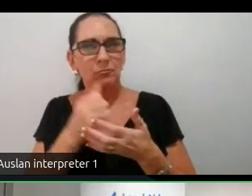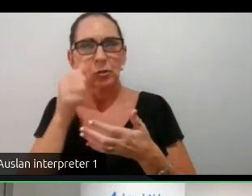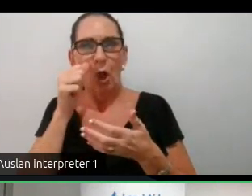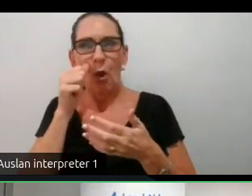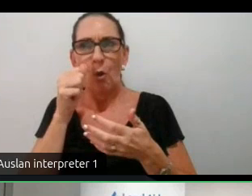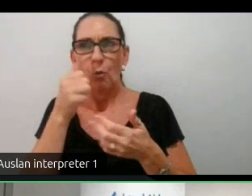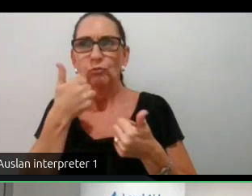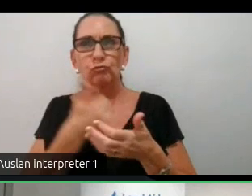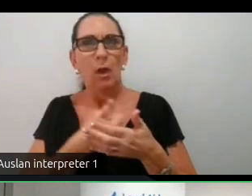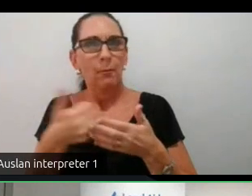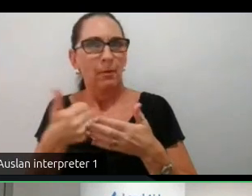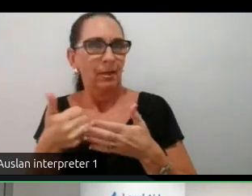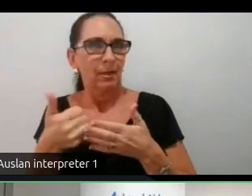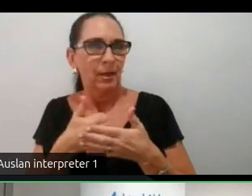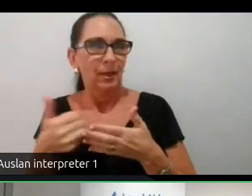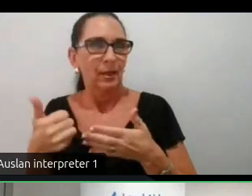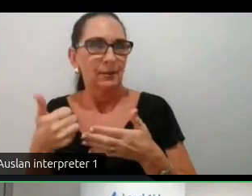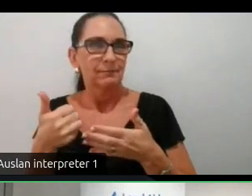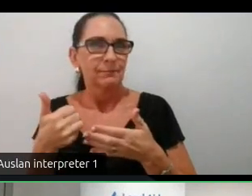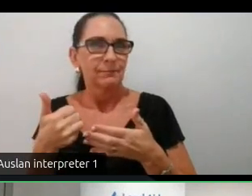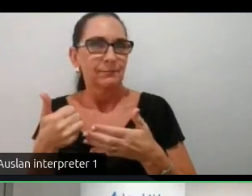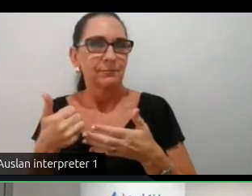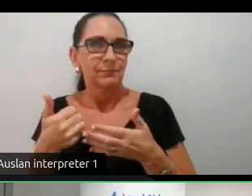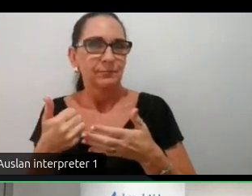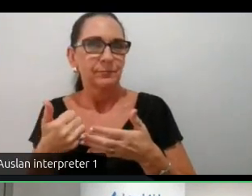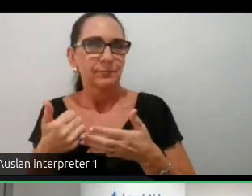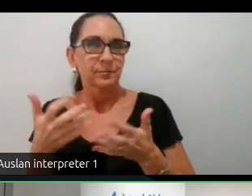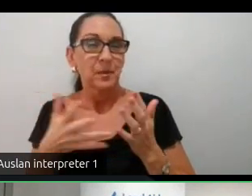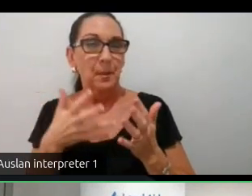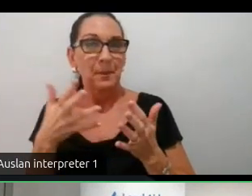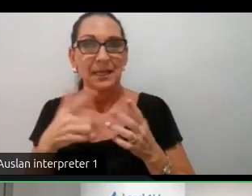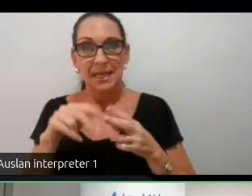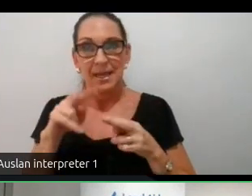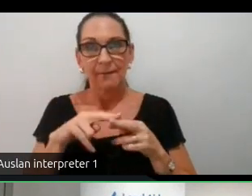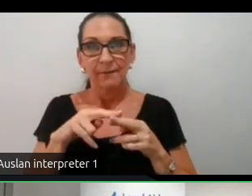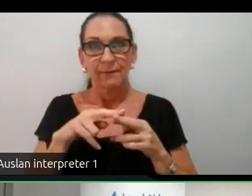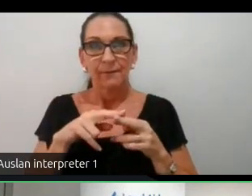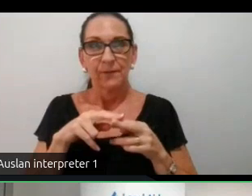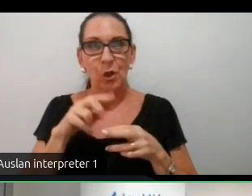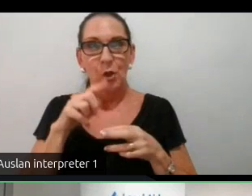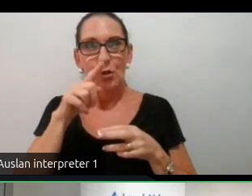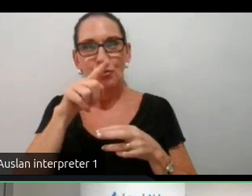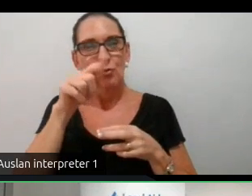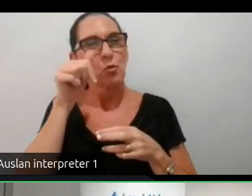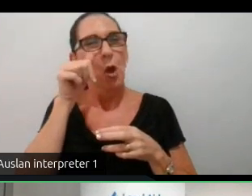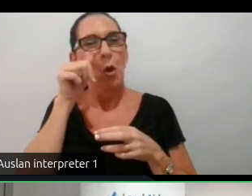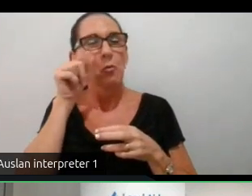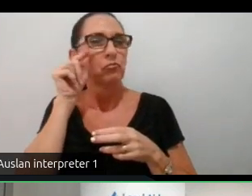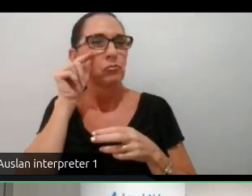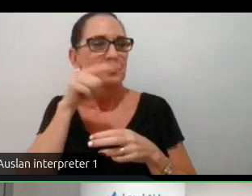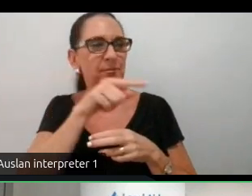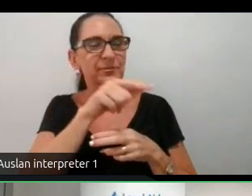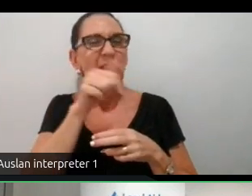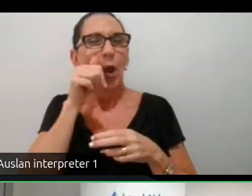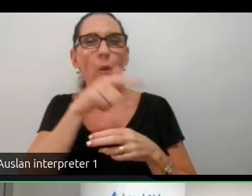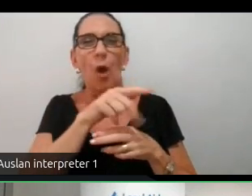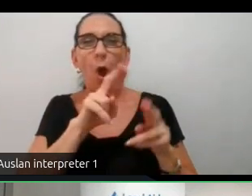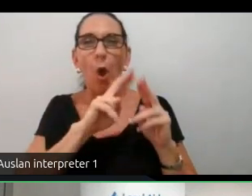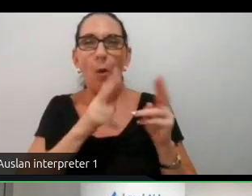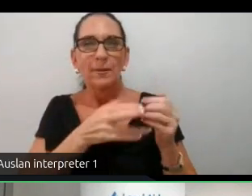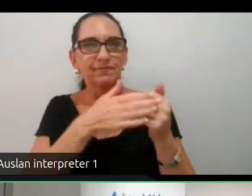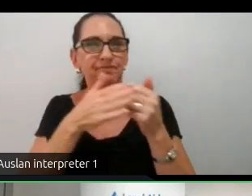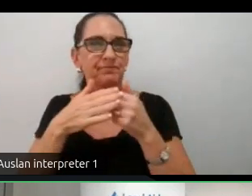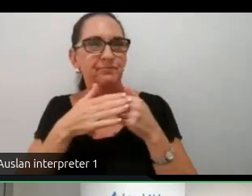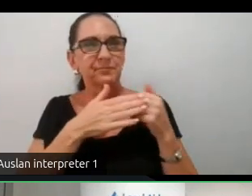didn't mean that to be so, but that um that if you know the home's going to take 6 months to rebuild,